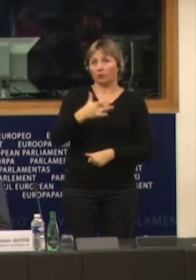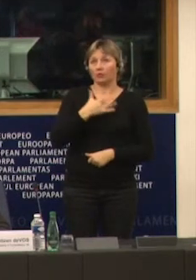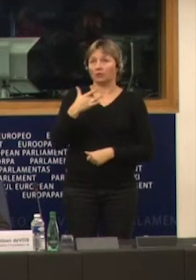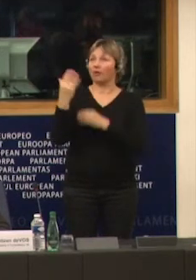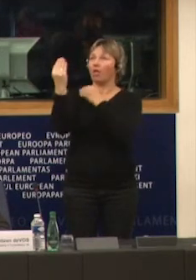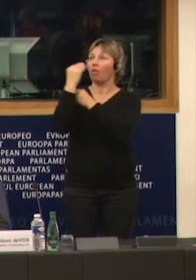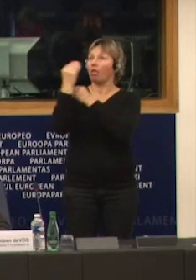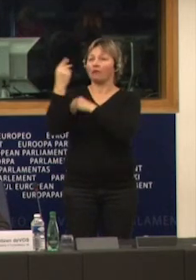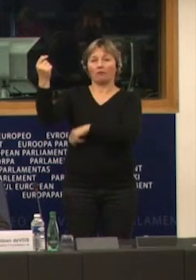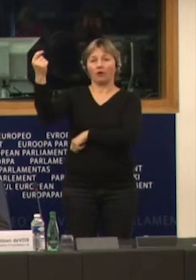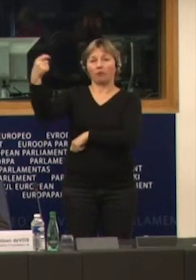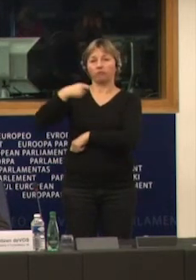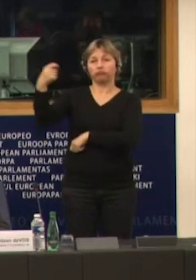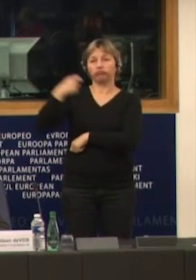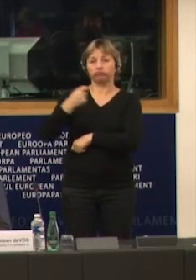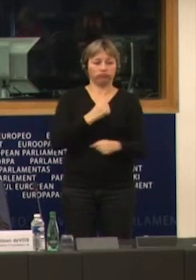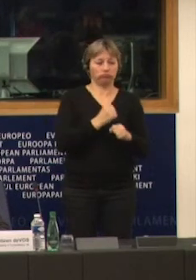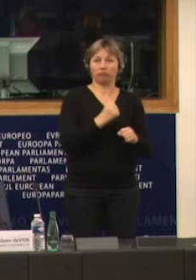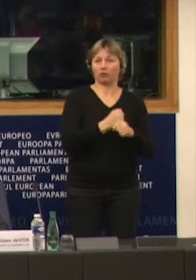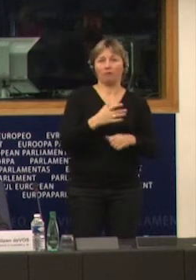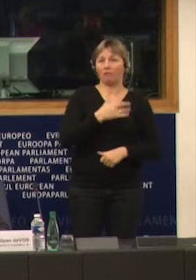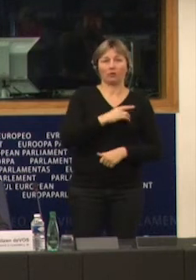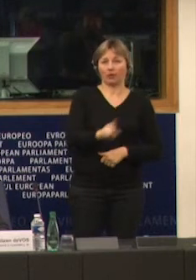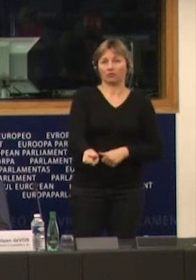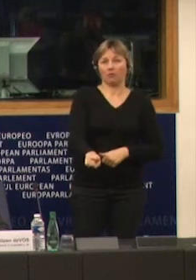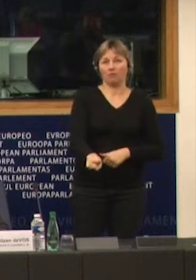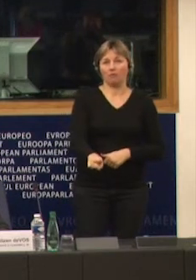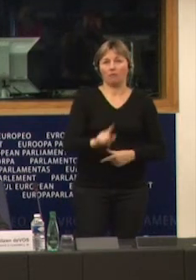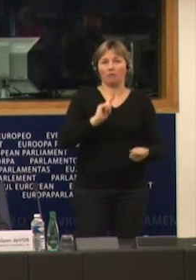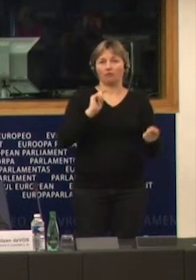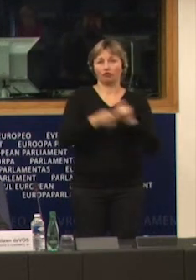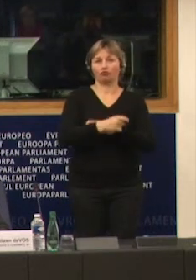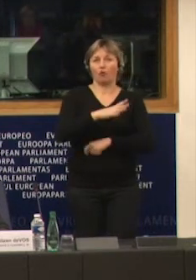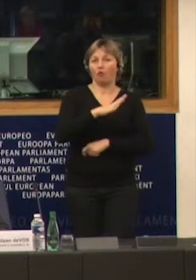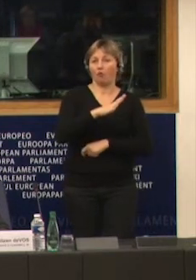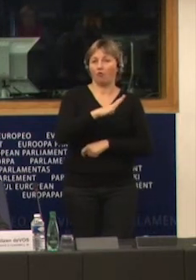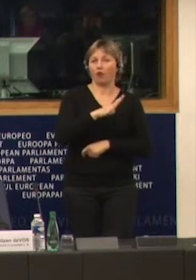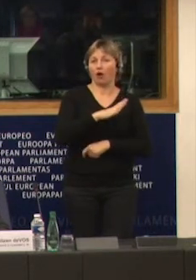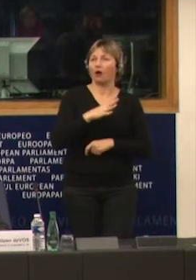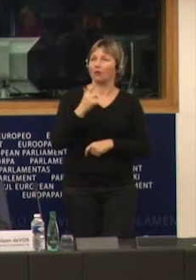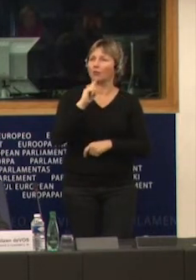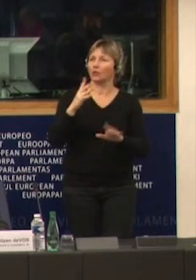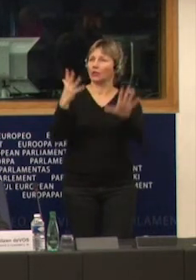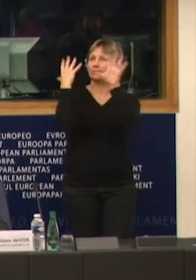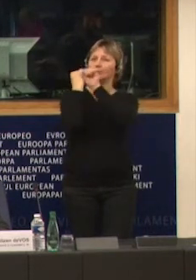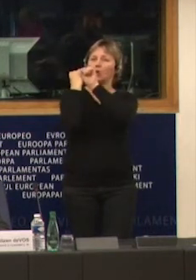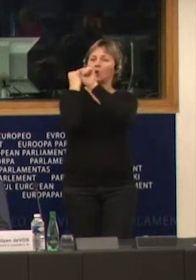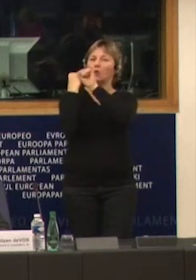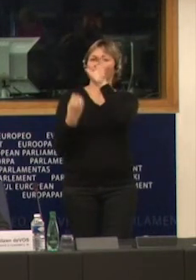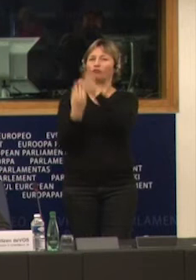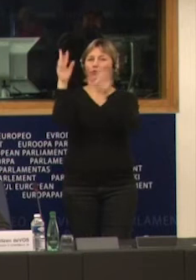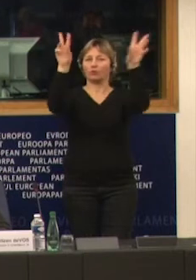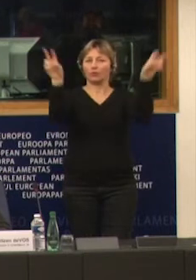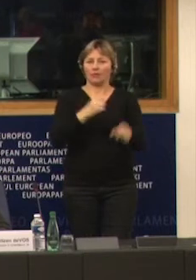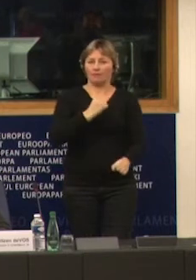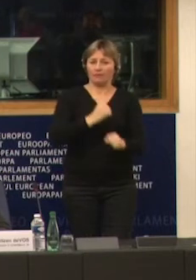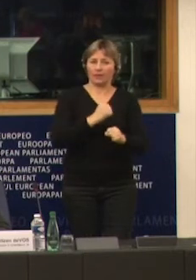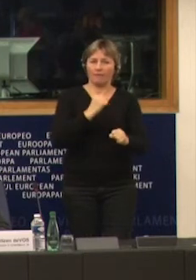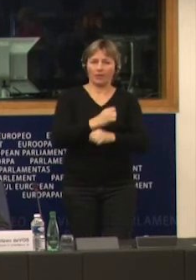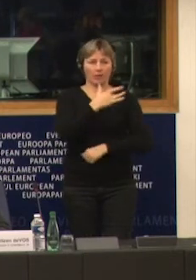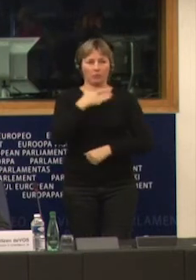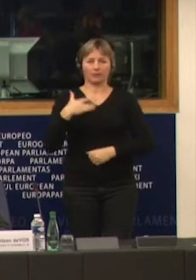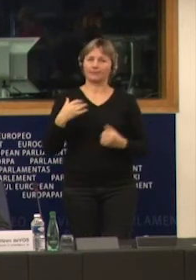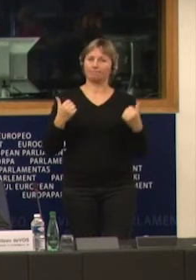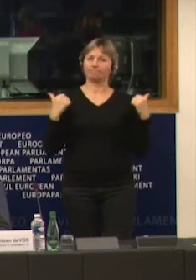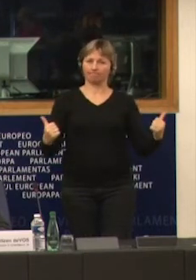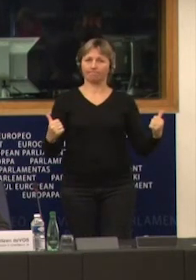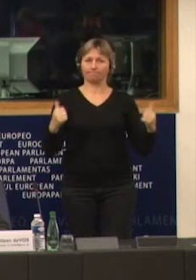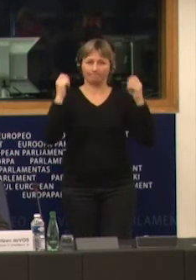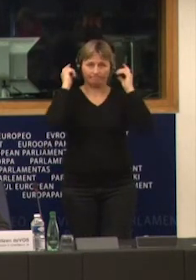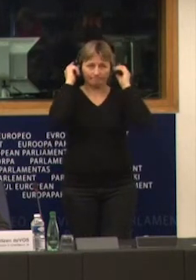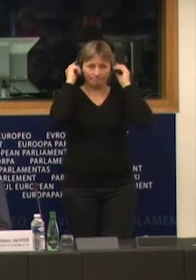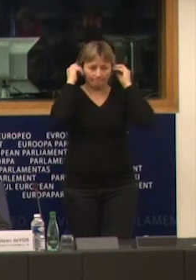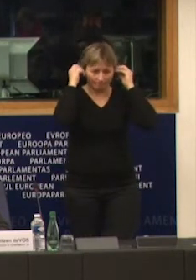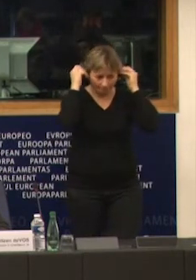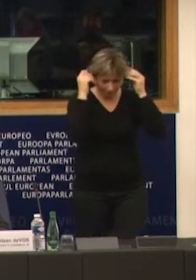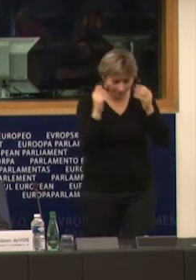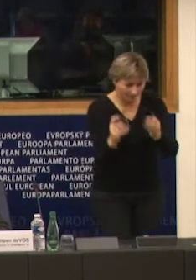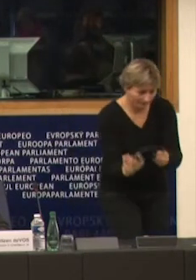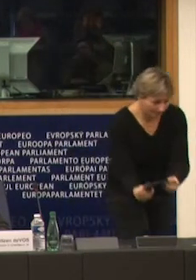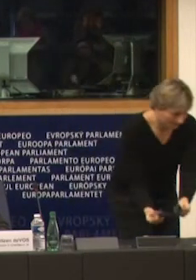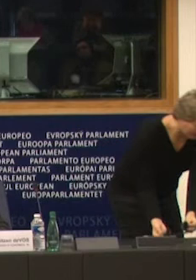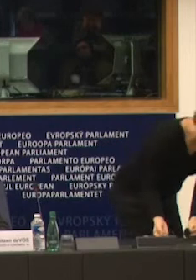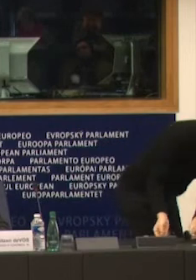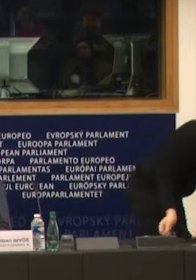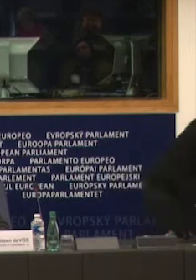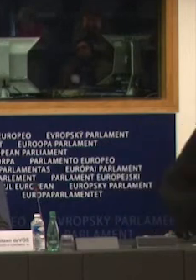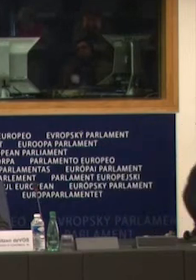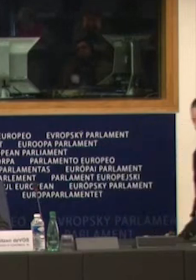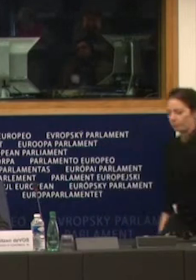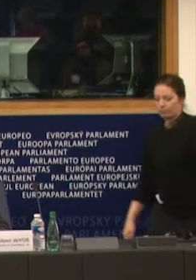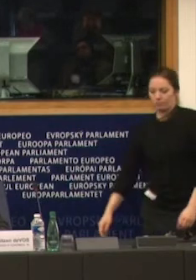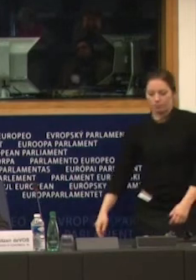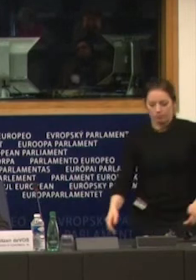One of them is : Work is good for your health. That's one of the things we want to offer to young people with disabilities as well.